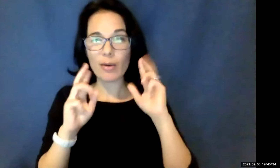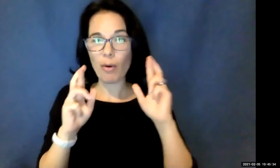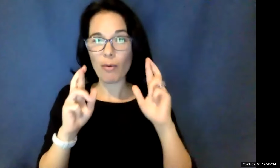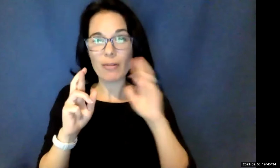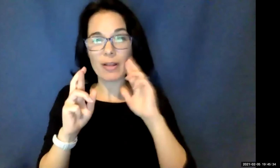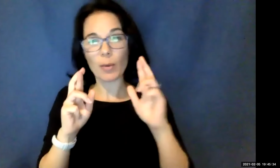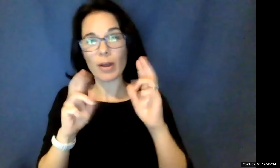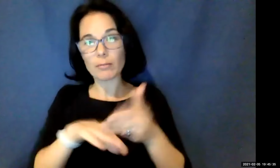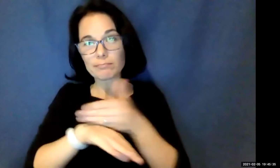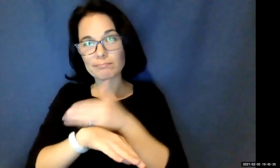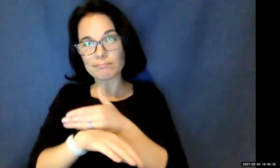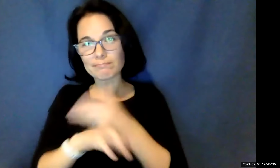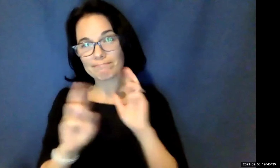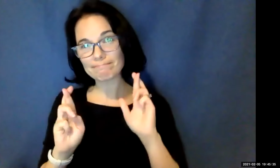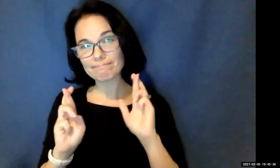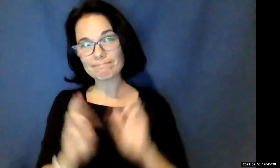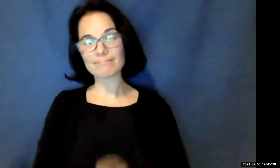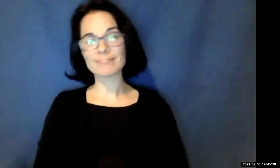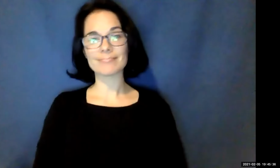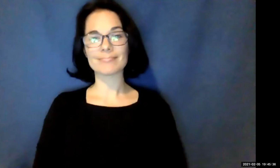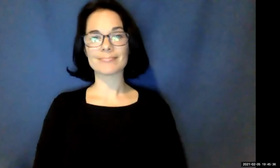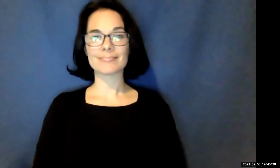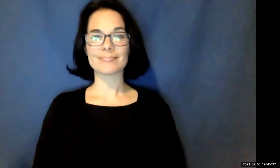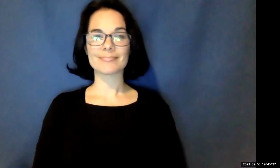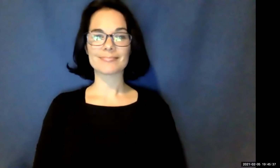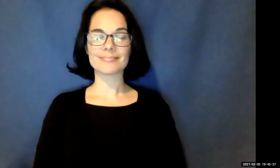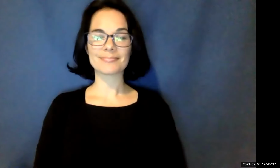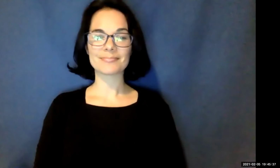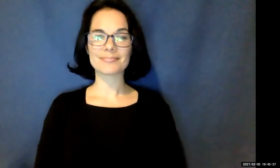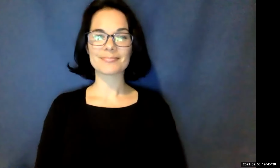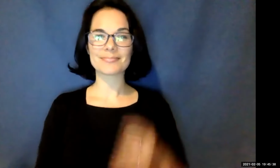Thank you Dr. Sayone.